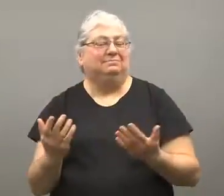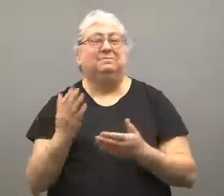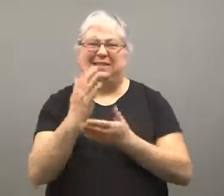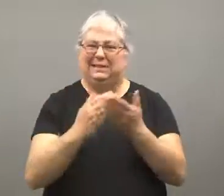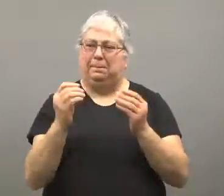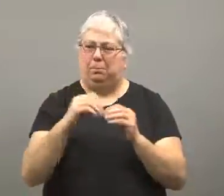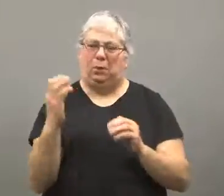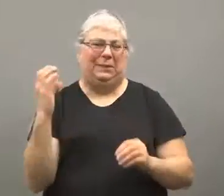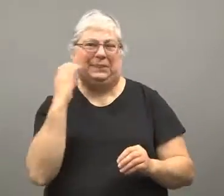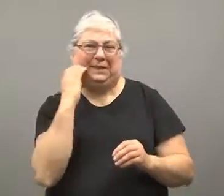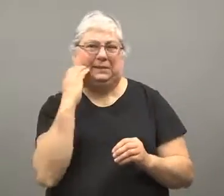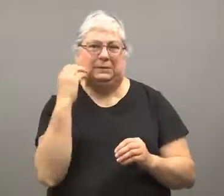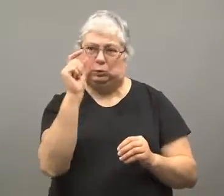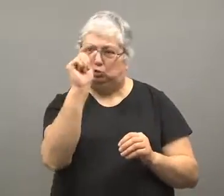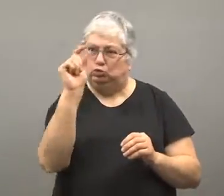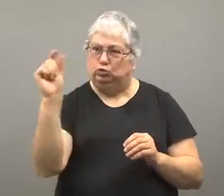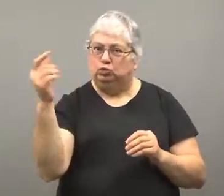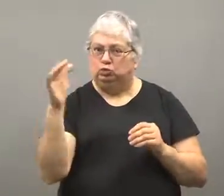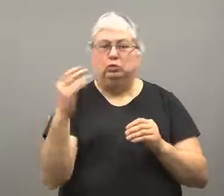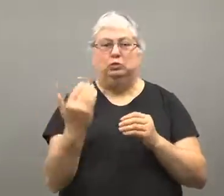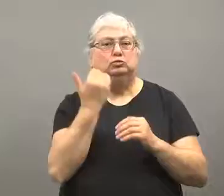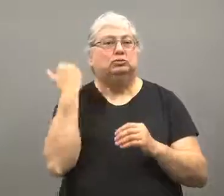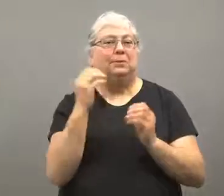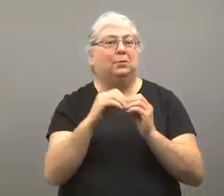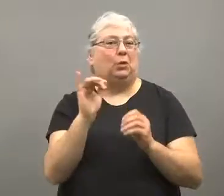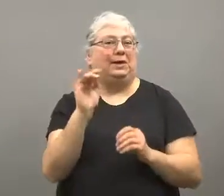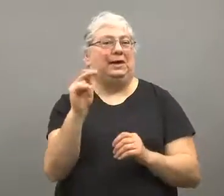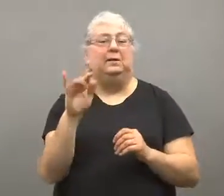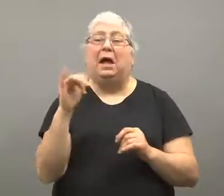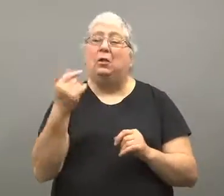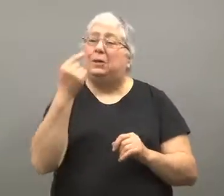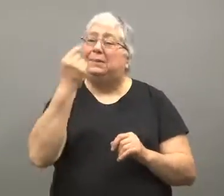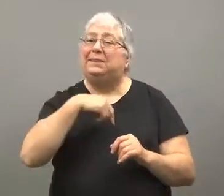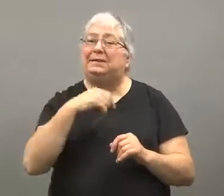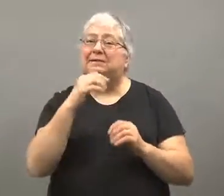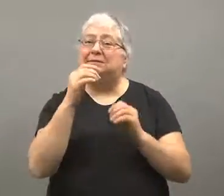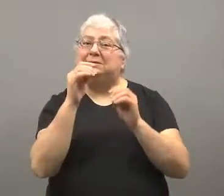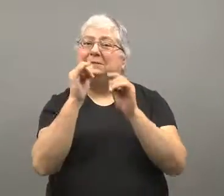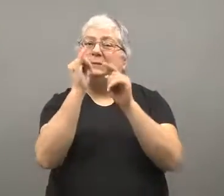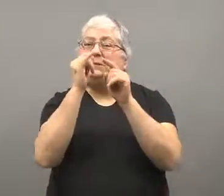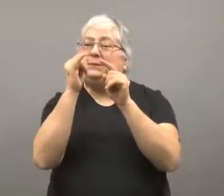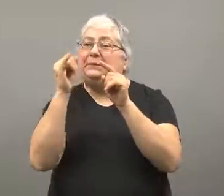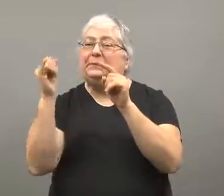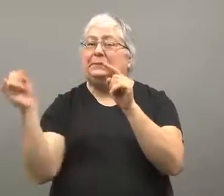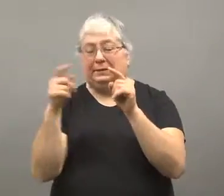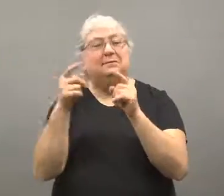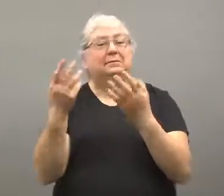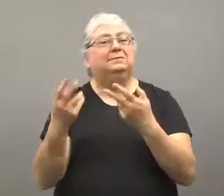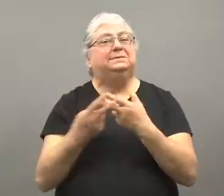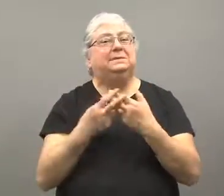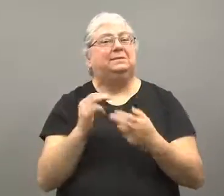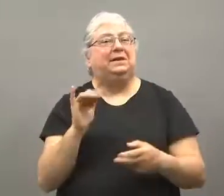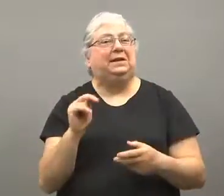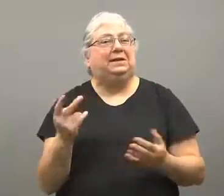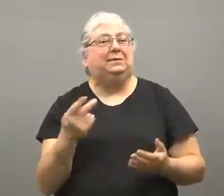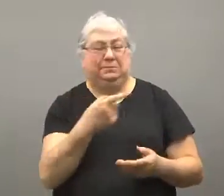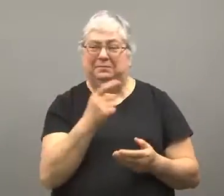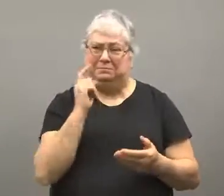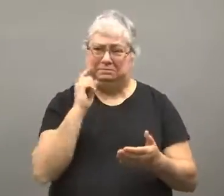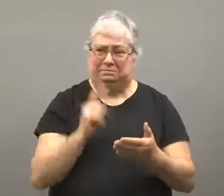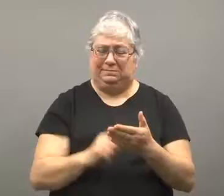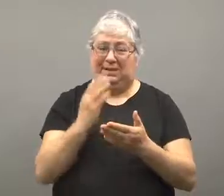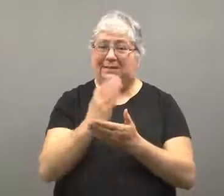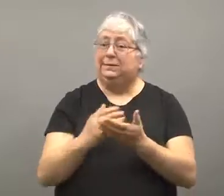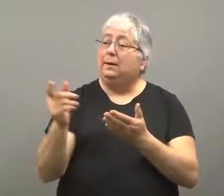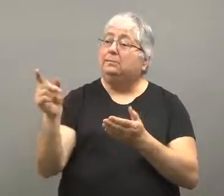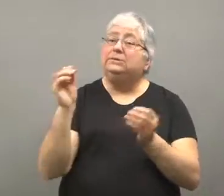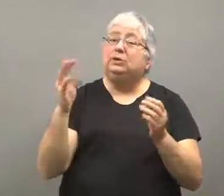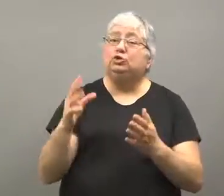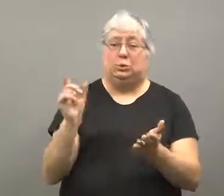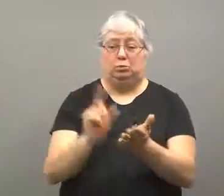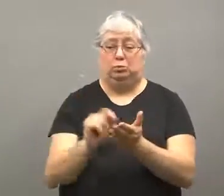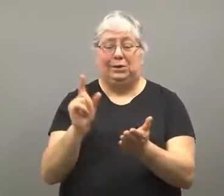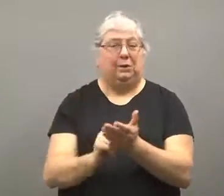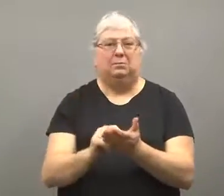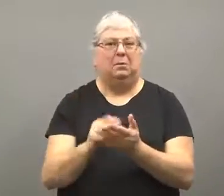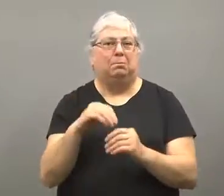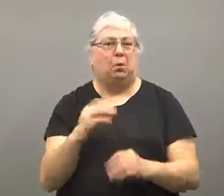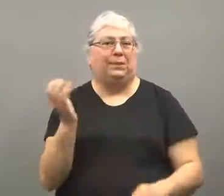Some are heavier and thicker, using more ink, others are thinner, using less.